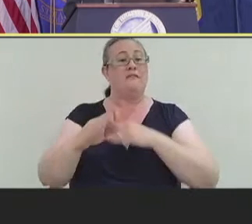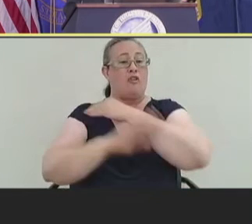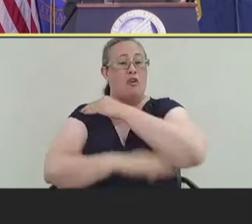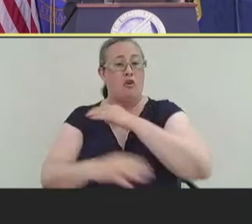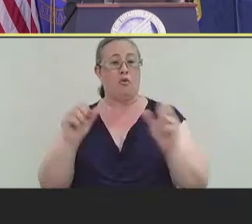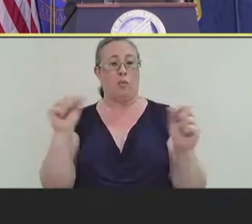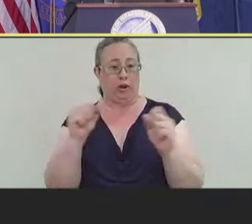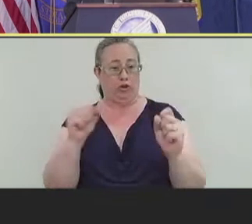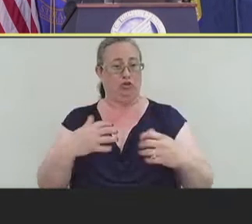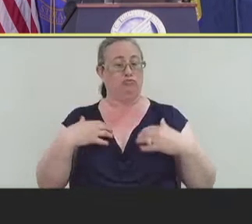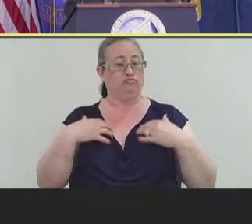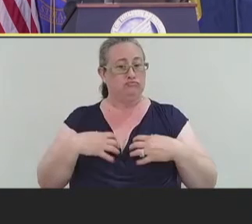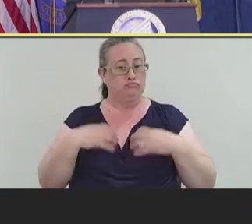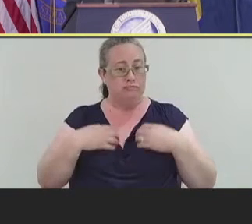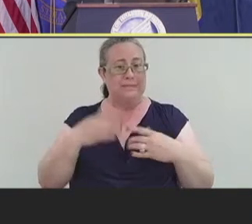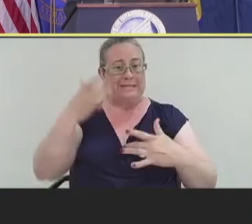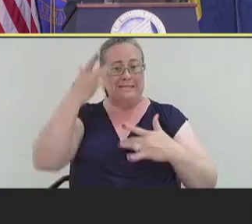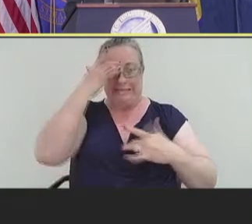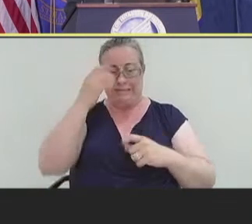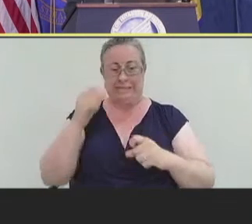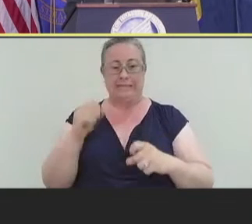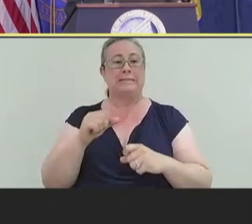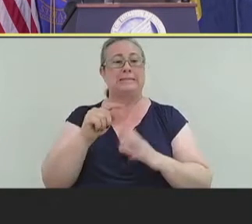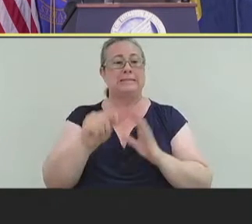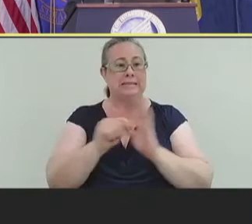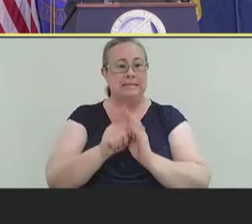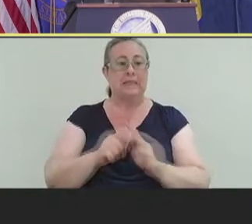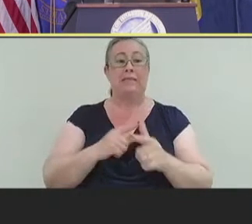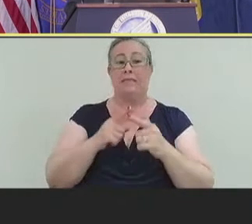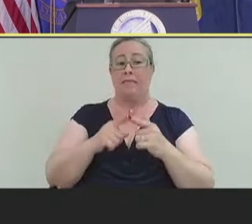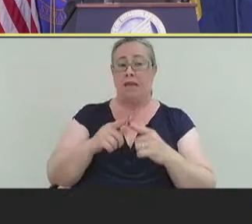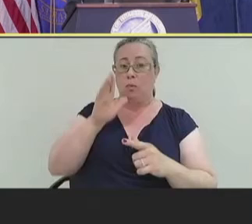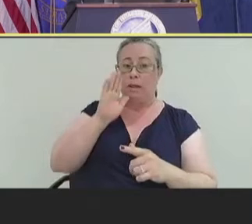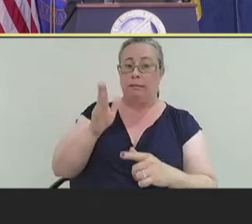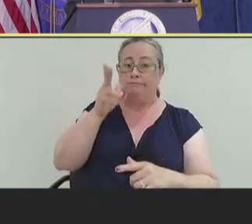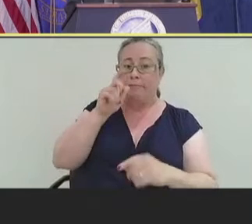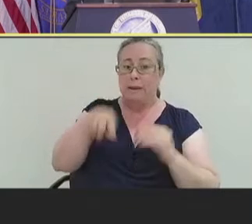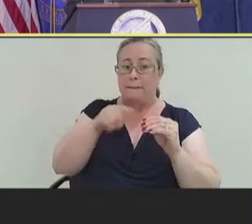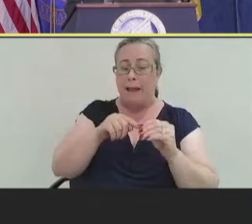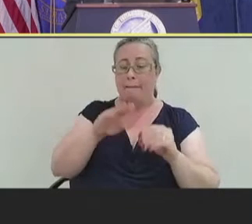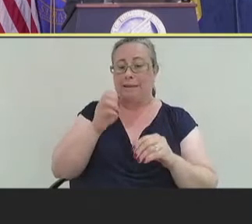We'll then hear an update about an outbreak of measles in Illinois. And finally, we will hear